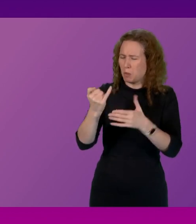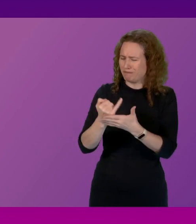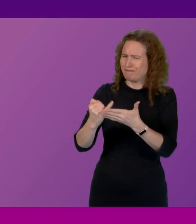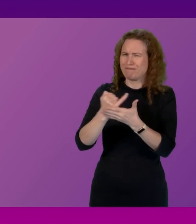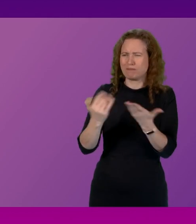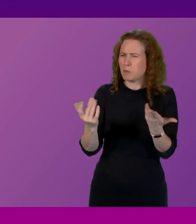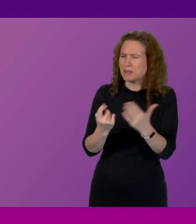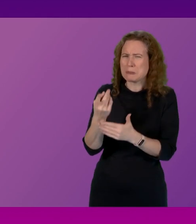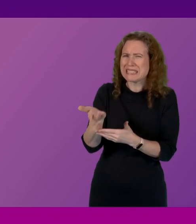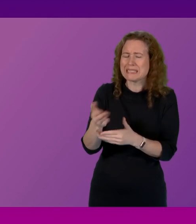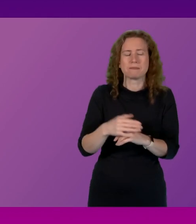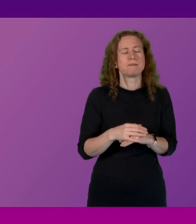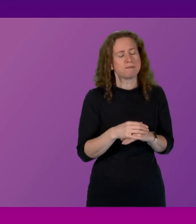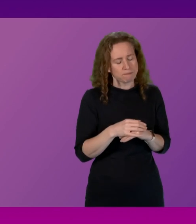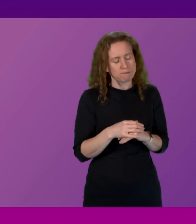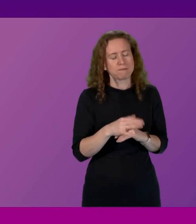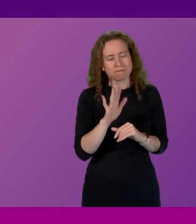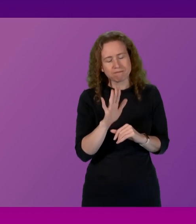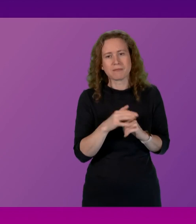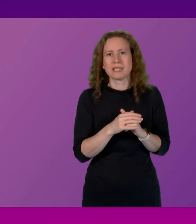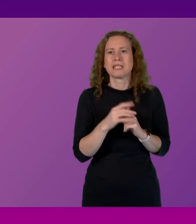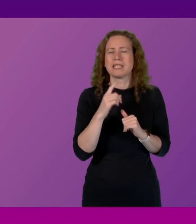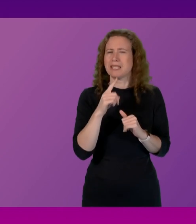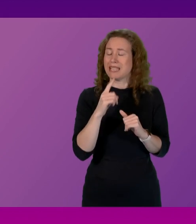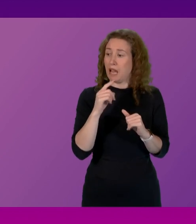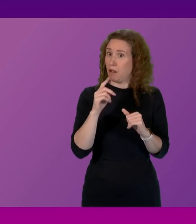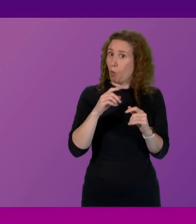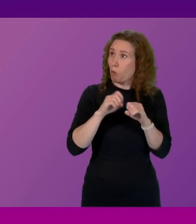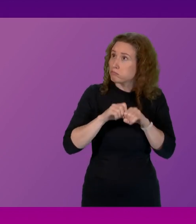I take some exception to the use of the term “widespread”.